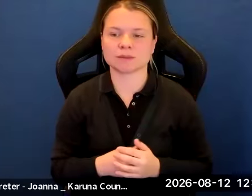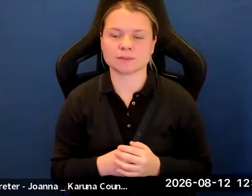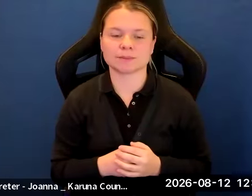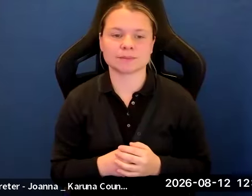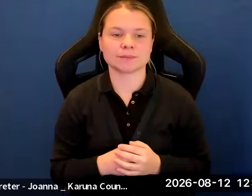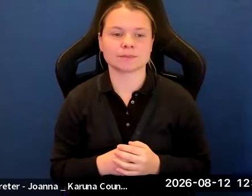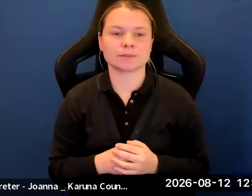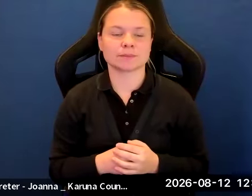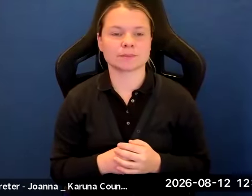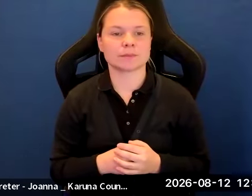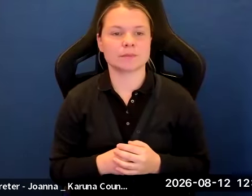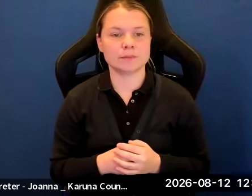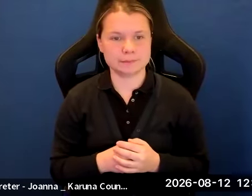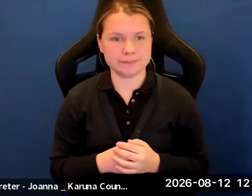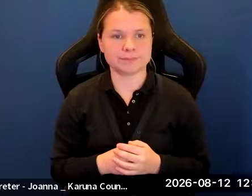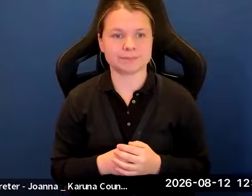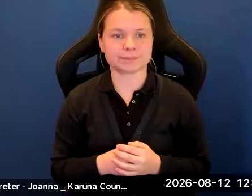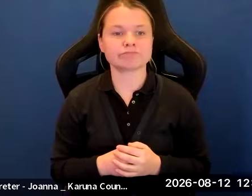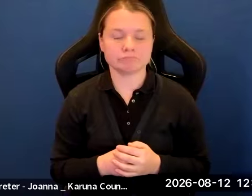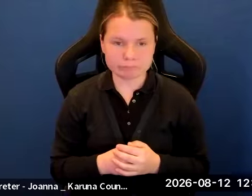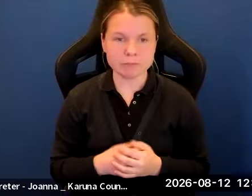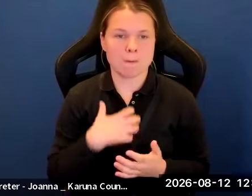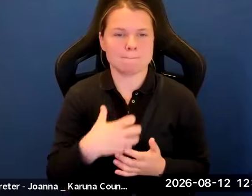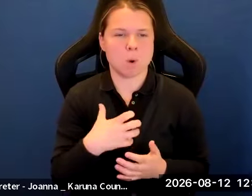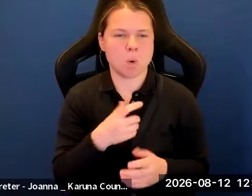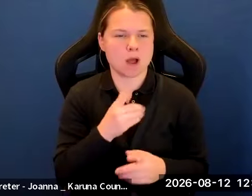only be for successful applicants. So moving on to